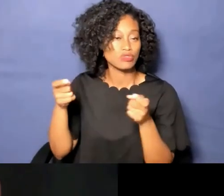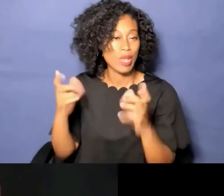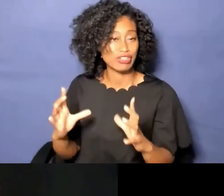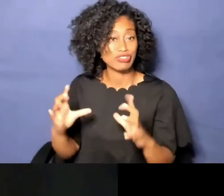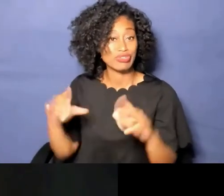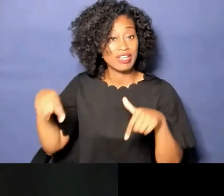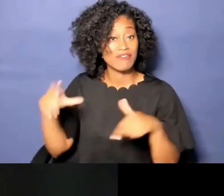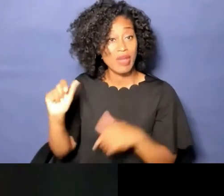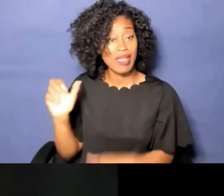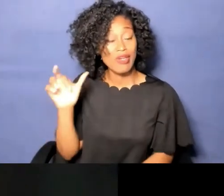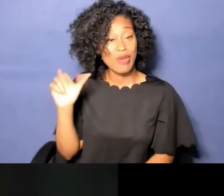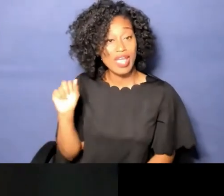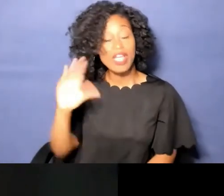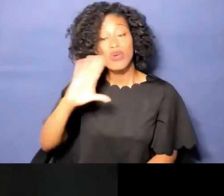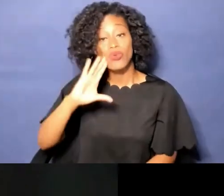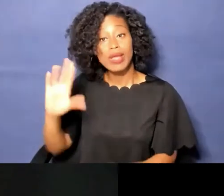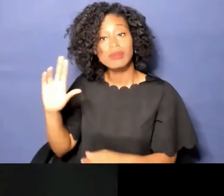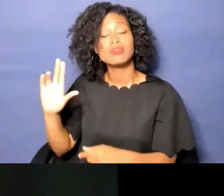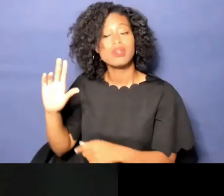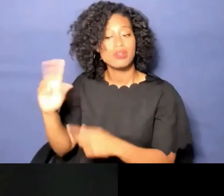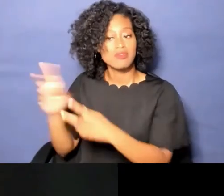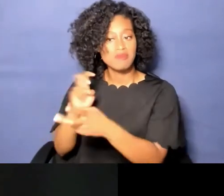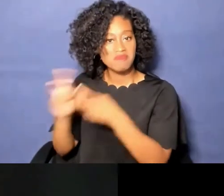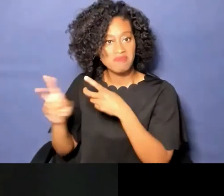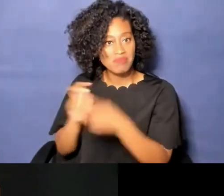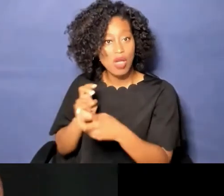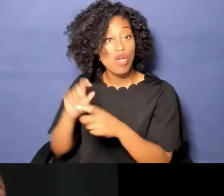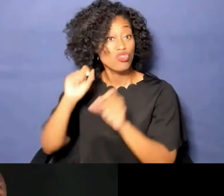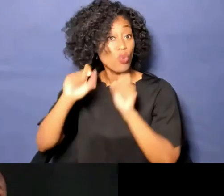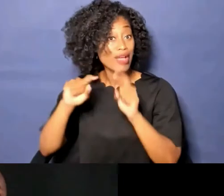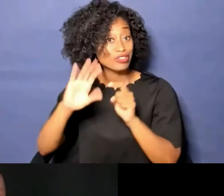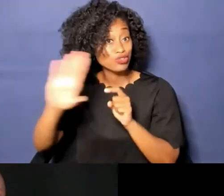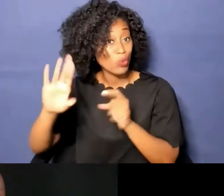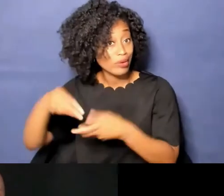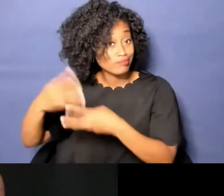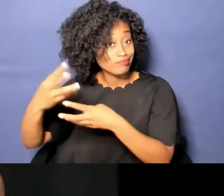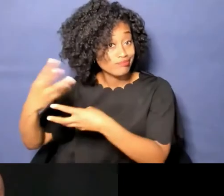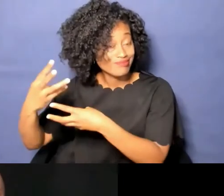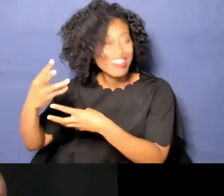have posed for Dr. Hurtado. If you have not yet submitted your questions, don't panic.